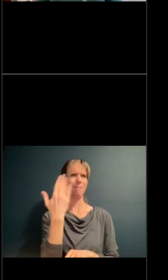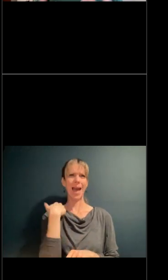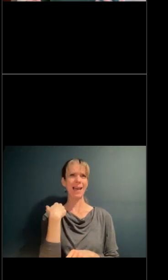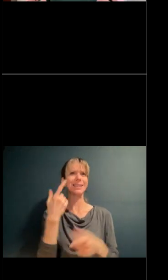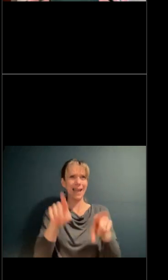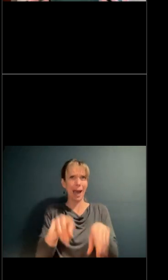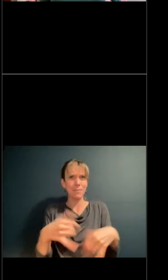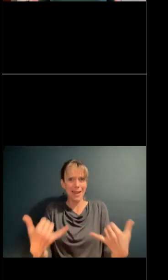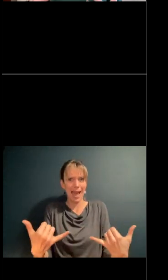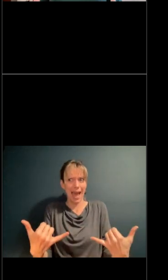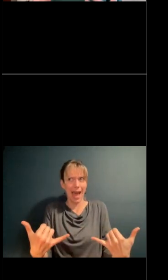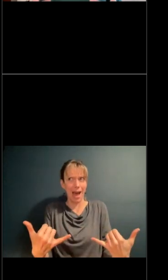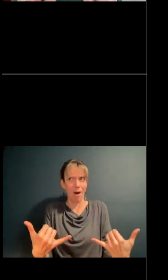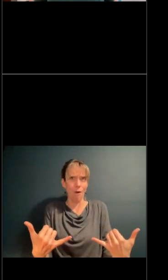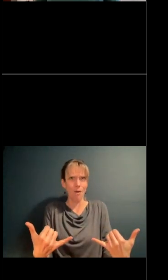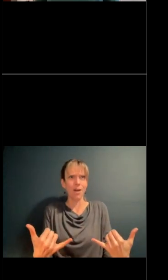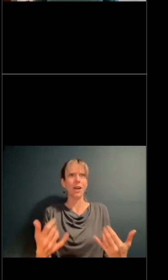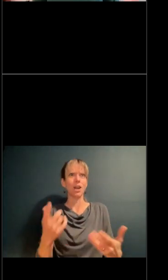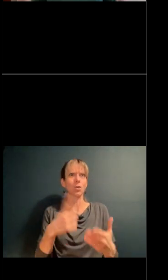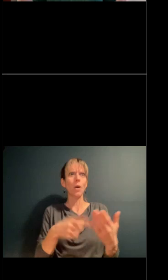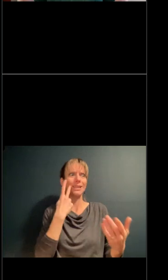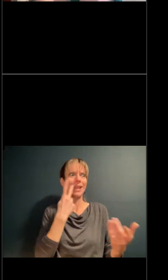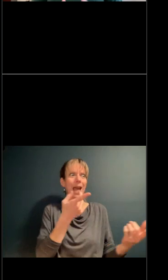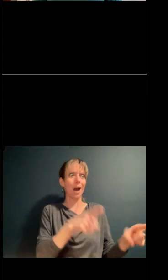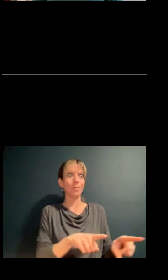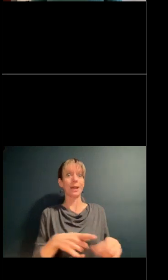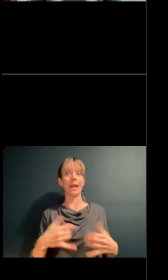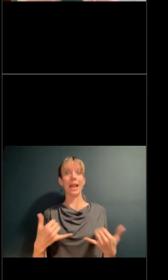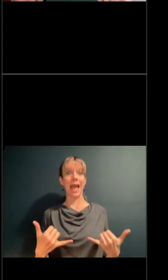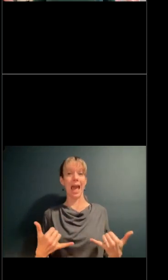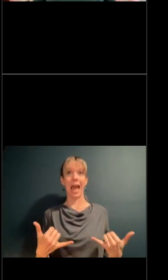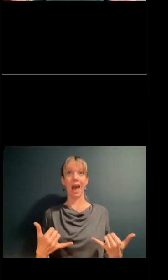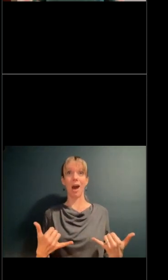it is almost a map of what we see right now present day in each of our